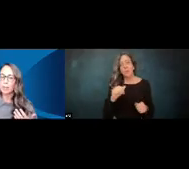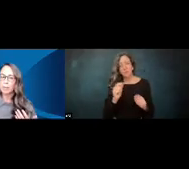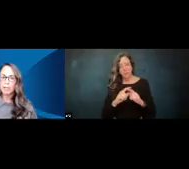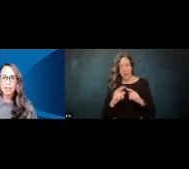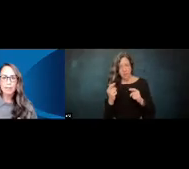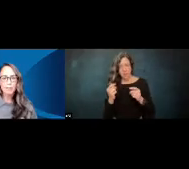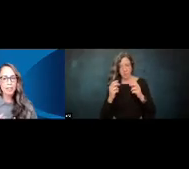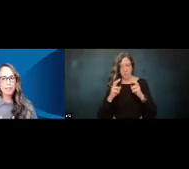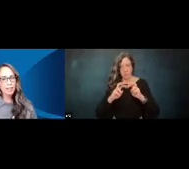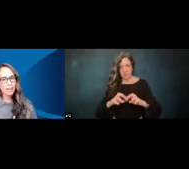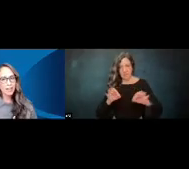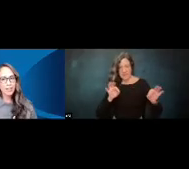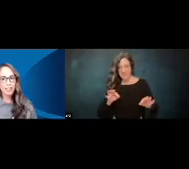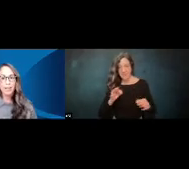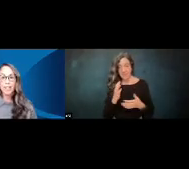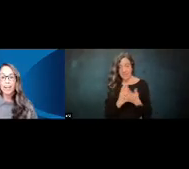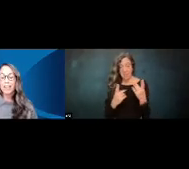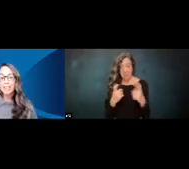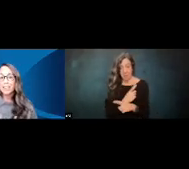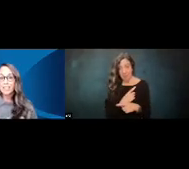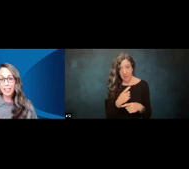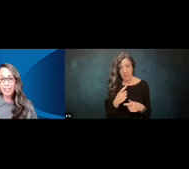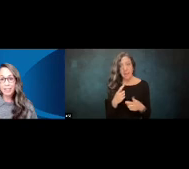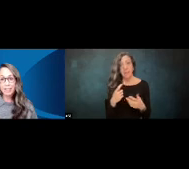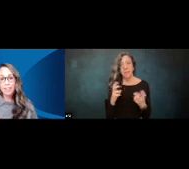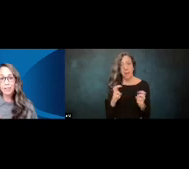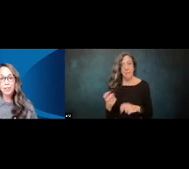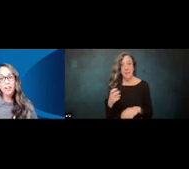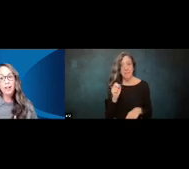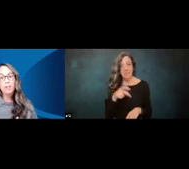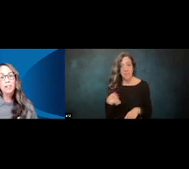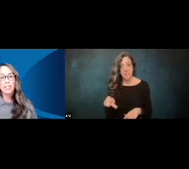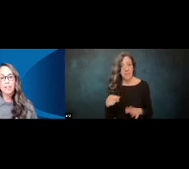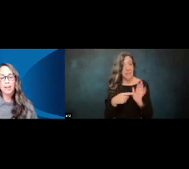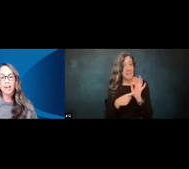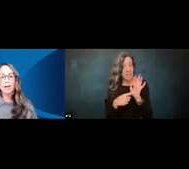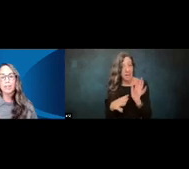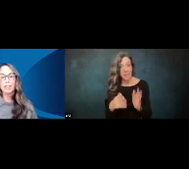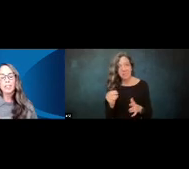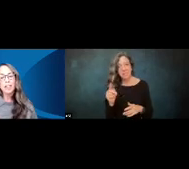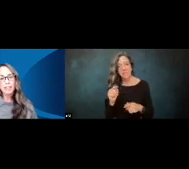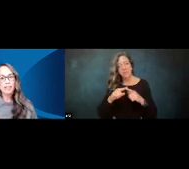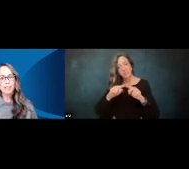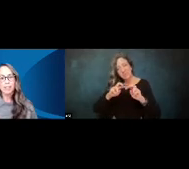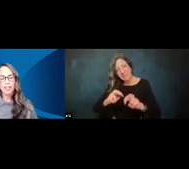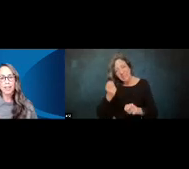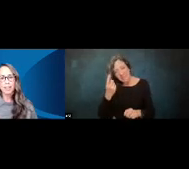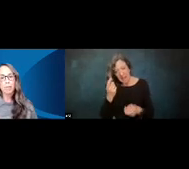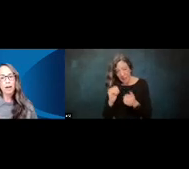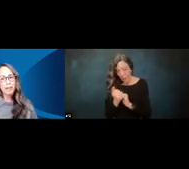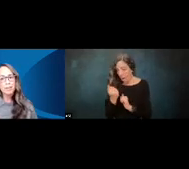the SPP, its indicators, and its data in order to hone in on how understanding this data can